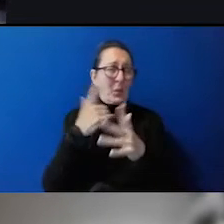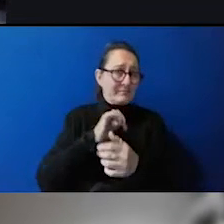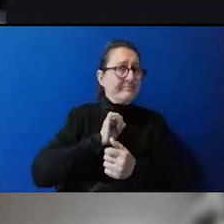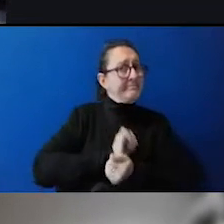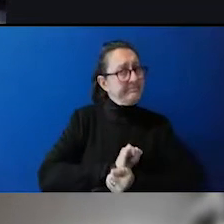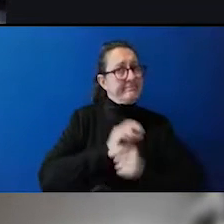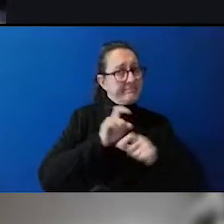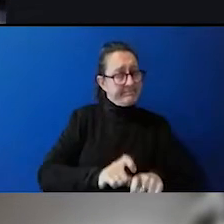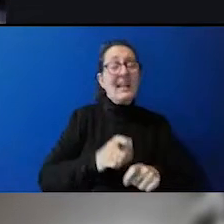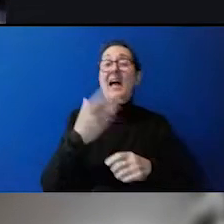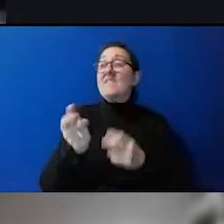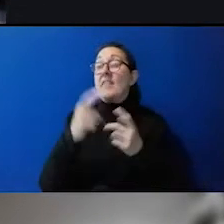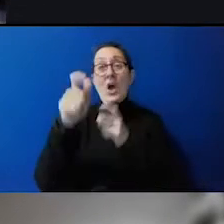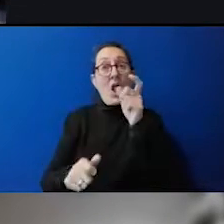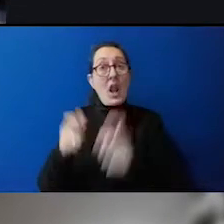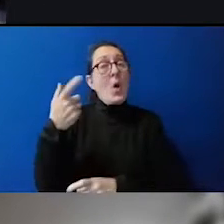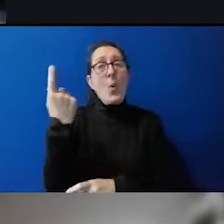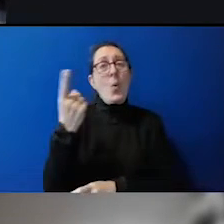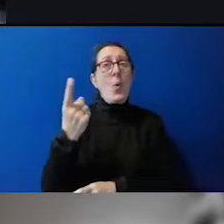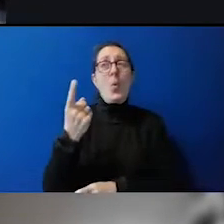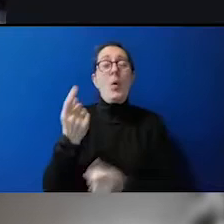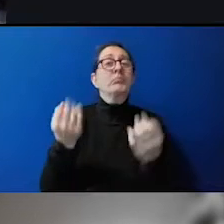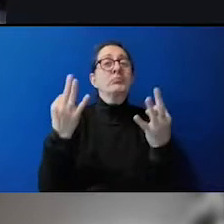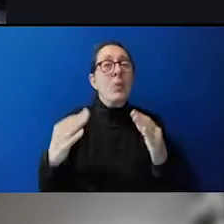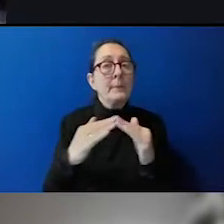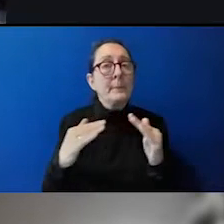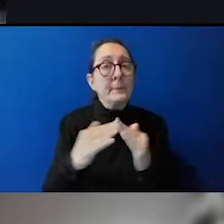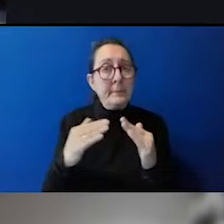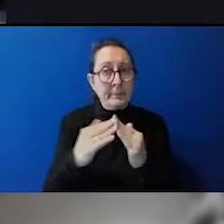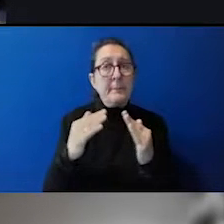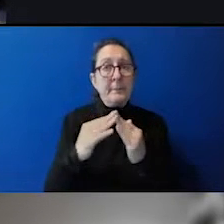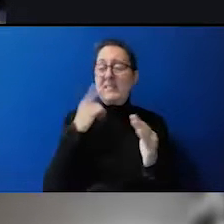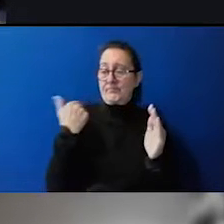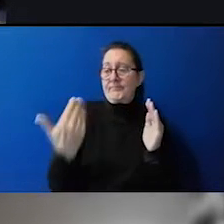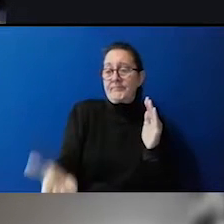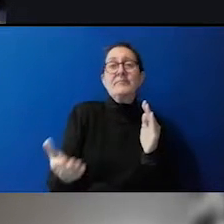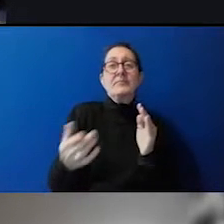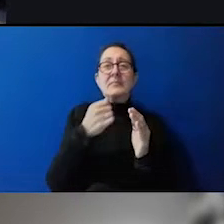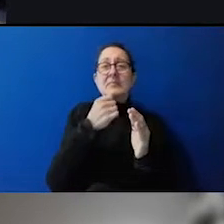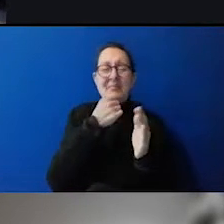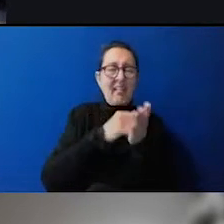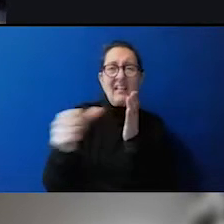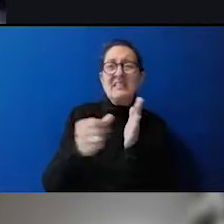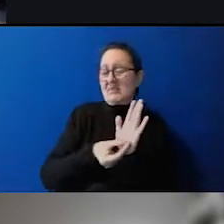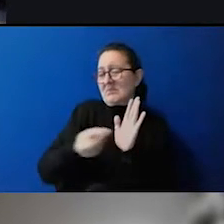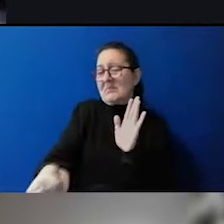homelessness um and have received eviction notices so we can try and save their housing for them we